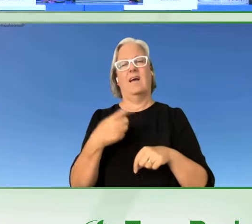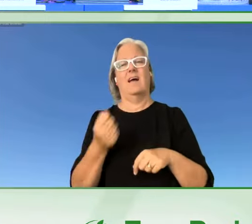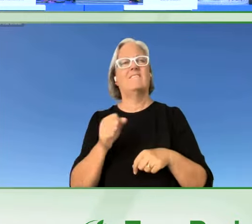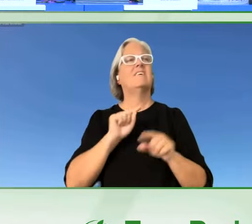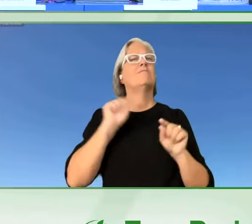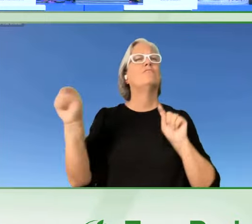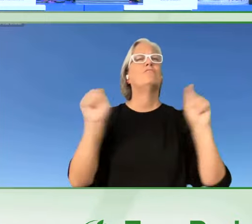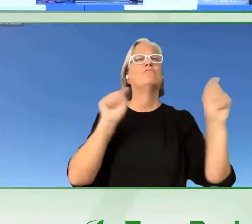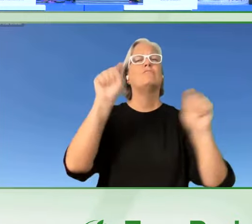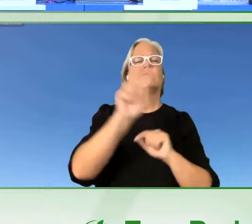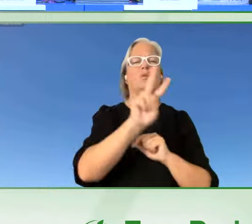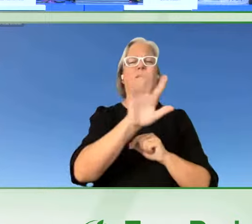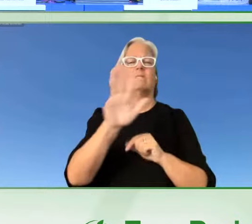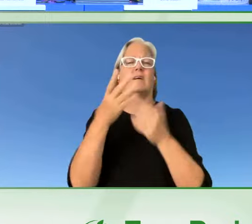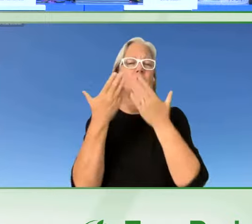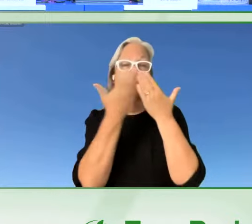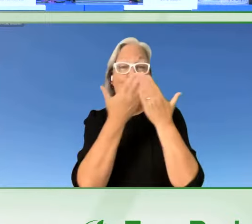The stage is yours.